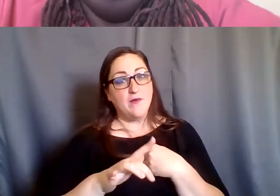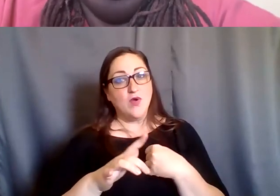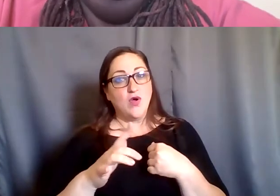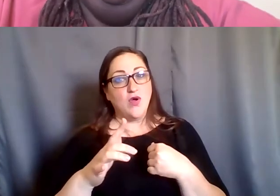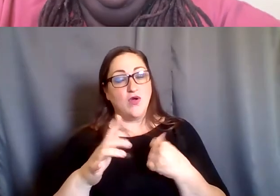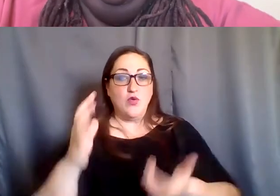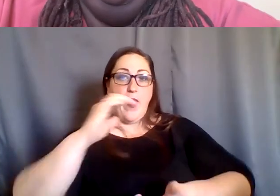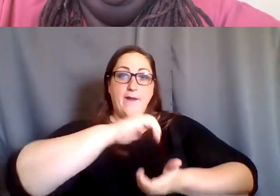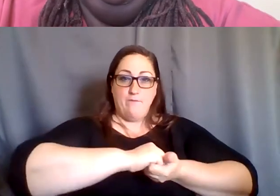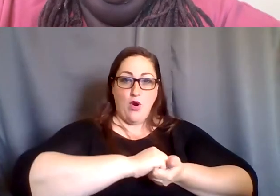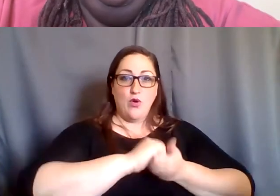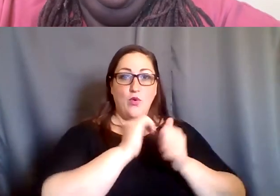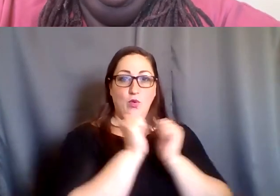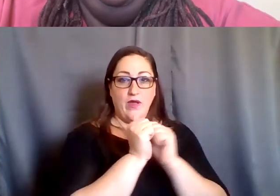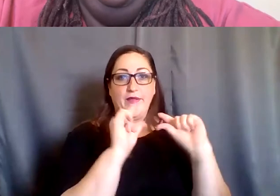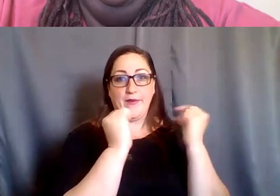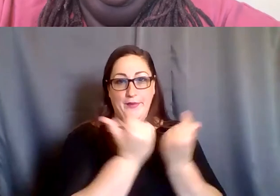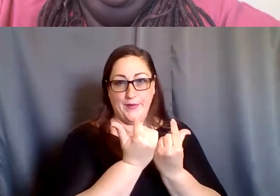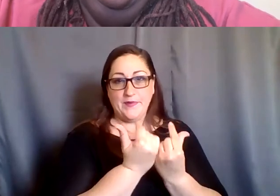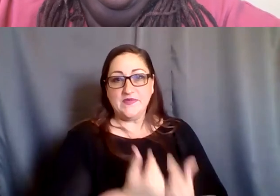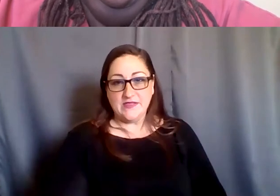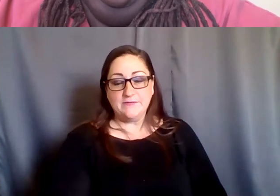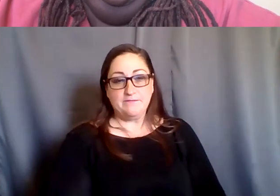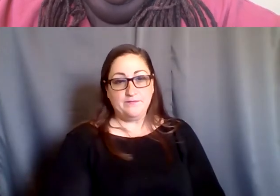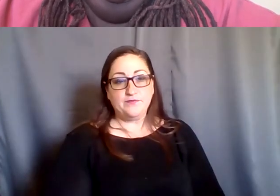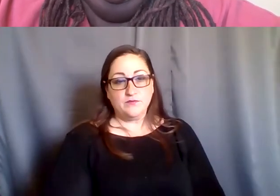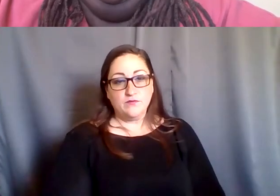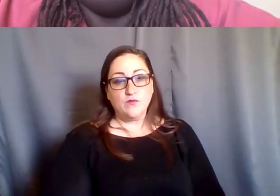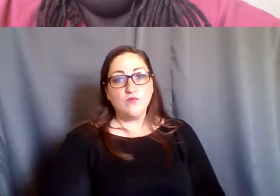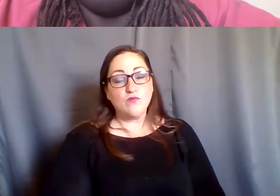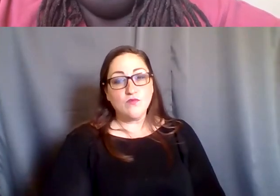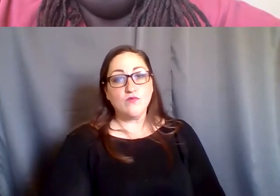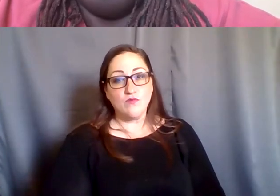And I think that when it comes to the disability community, our needs